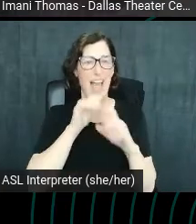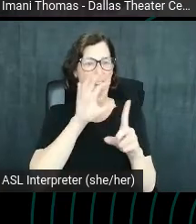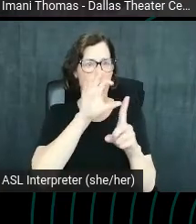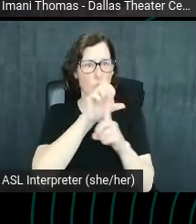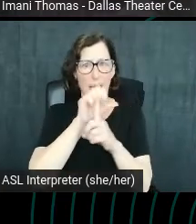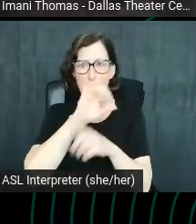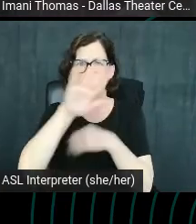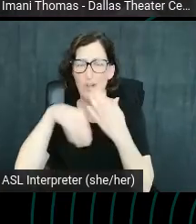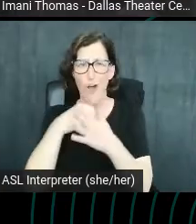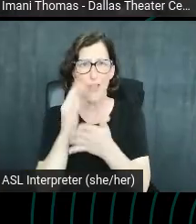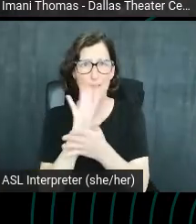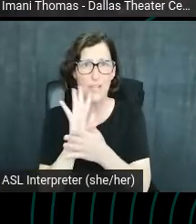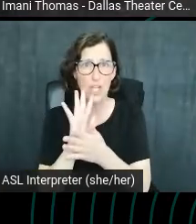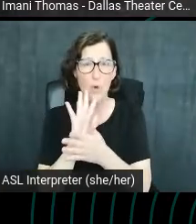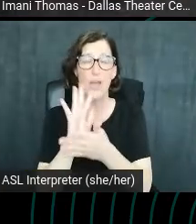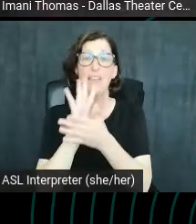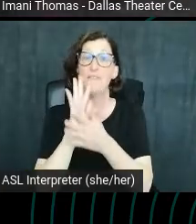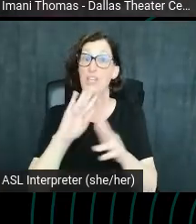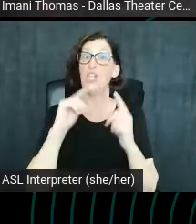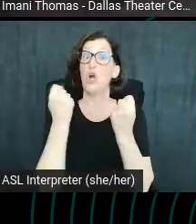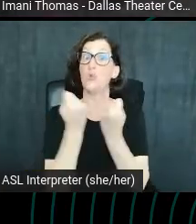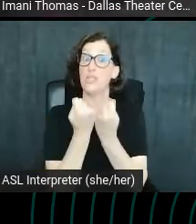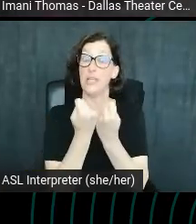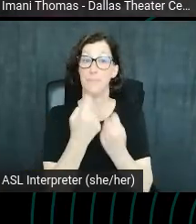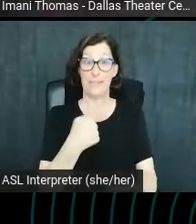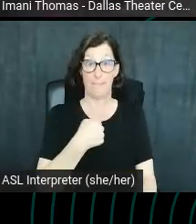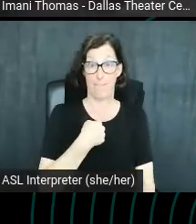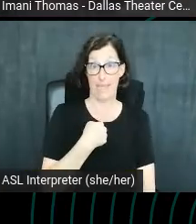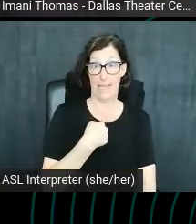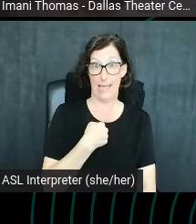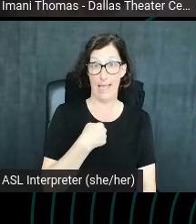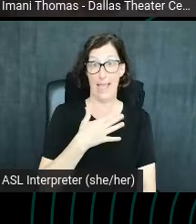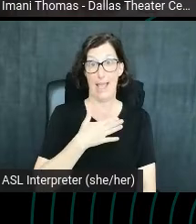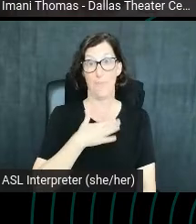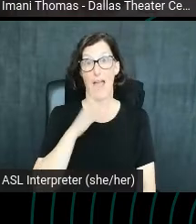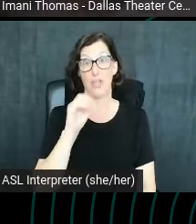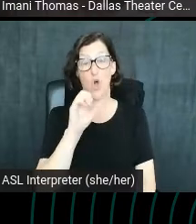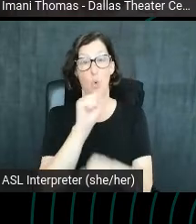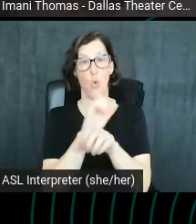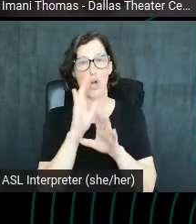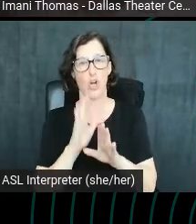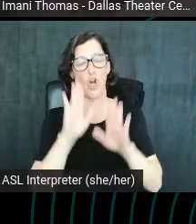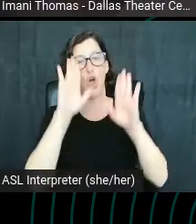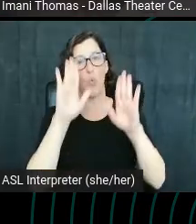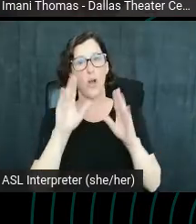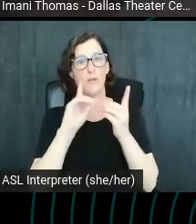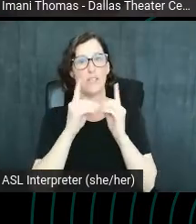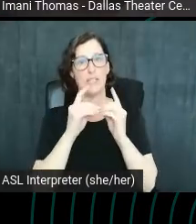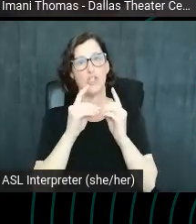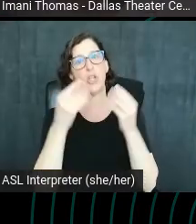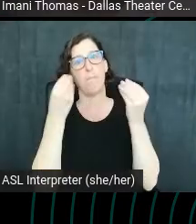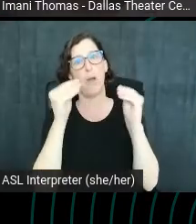Our "video team" consists of myself and my co-worker, our wonderful Digital Marketing Manager Ray Alva.